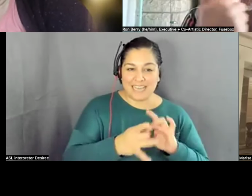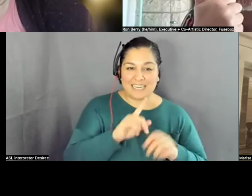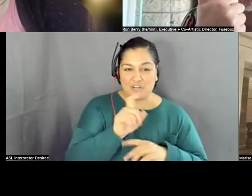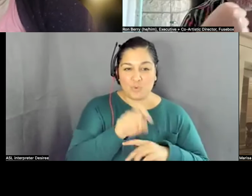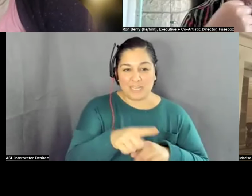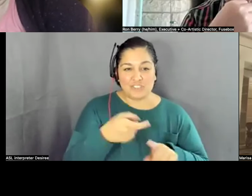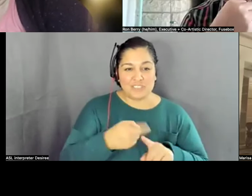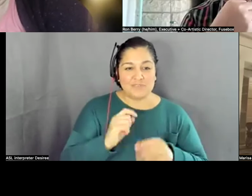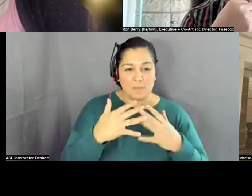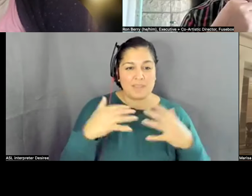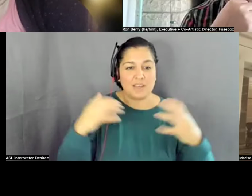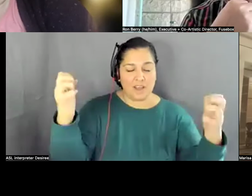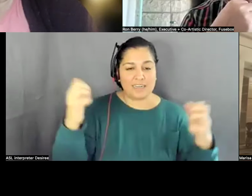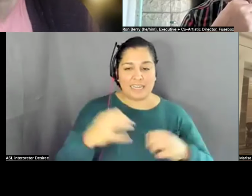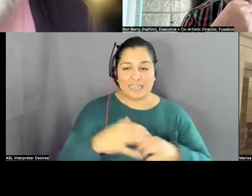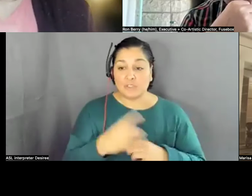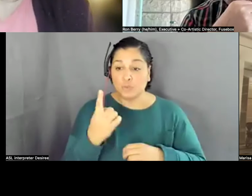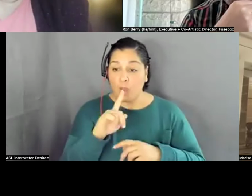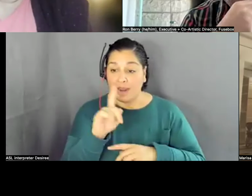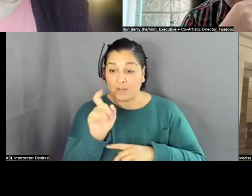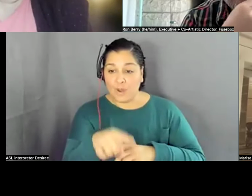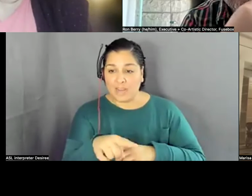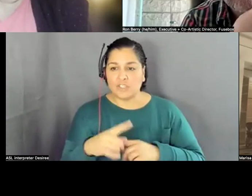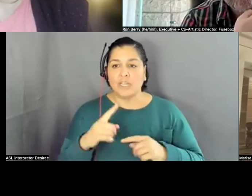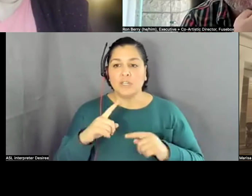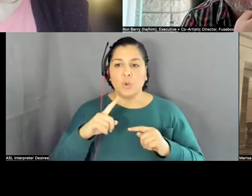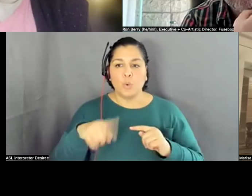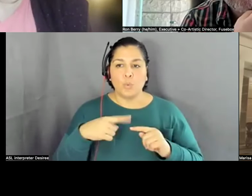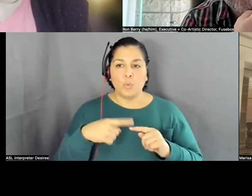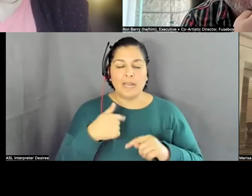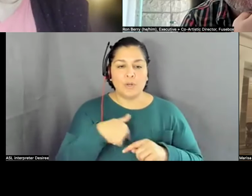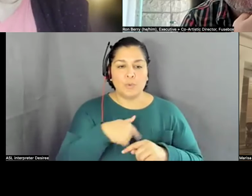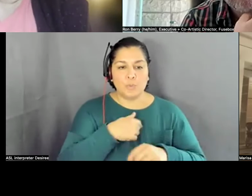And one of them is when, we make work in which public or community labor